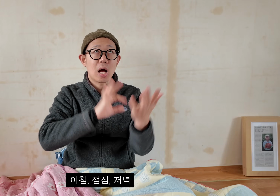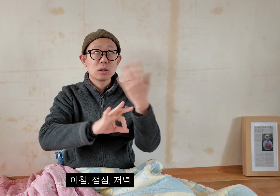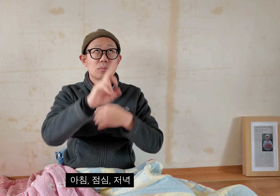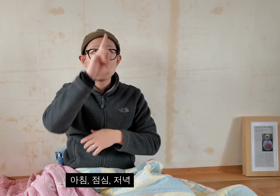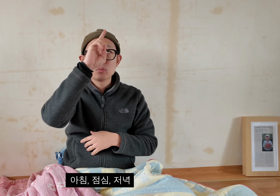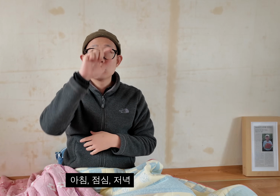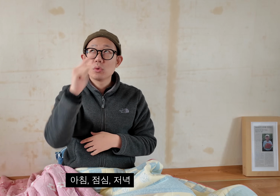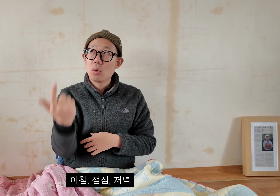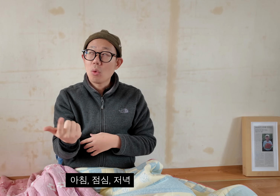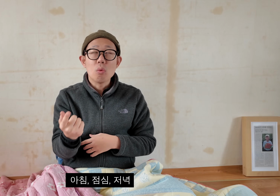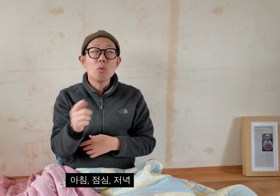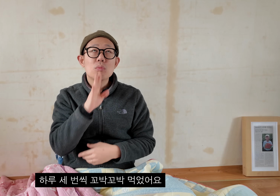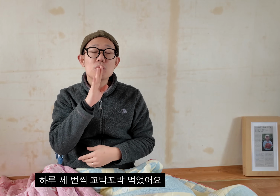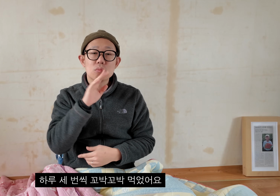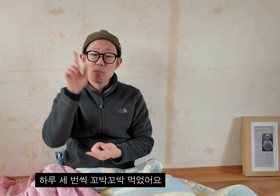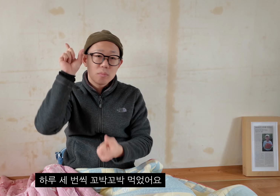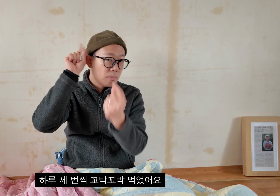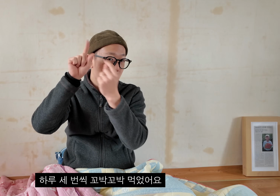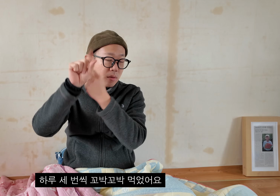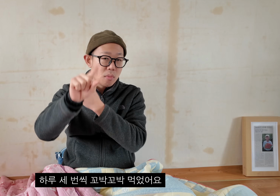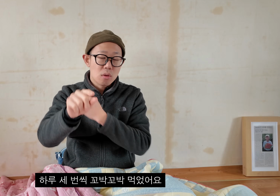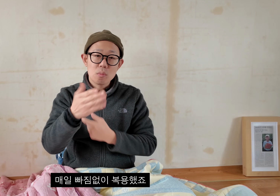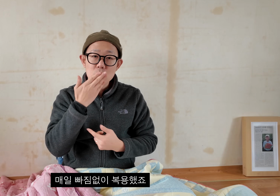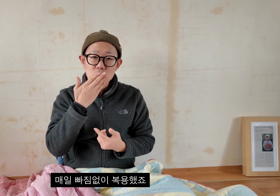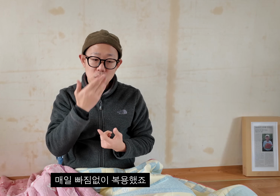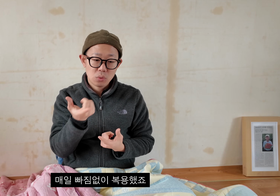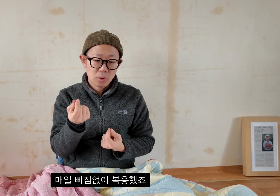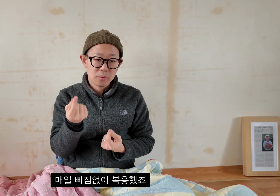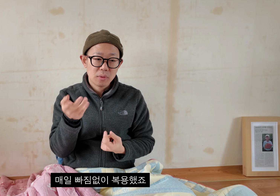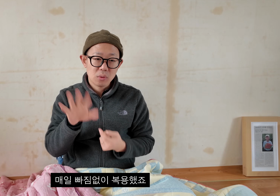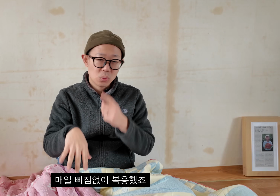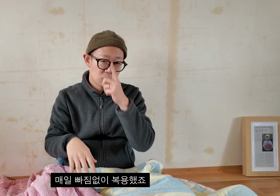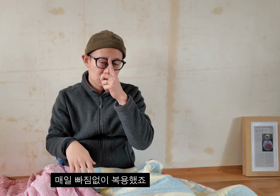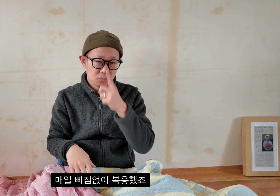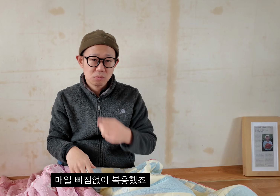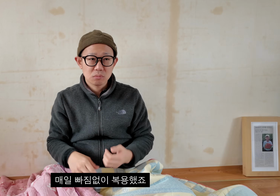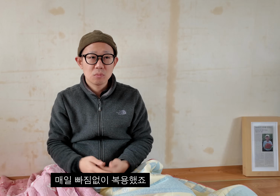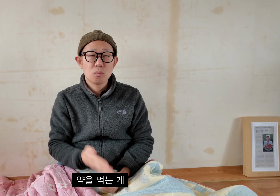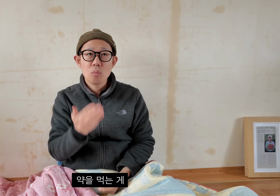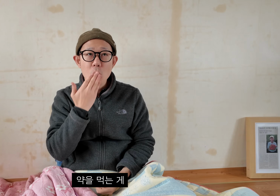Yes. Morning, noon, and night. Every single day.